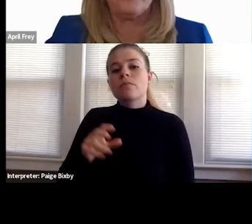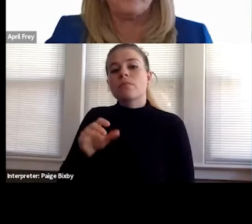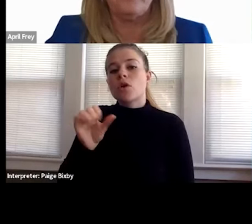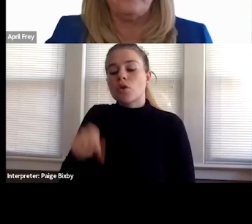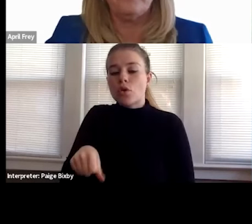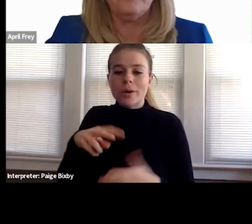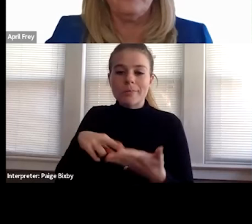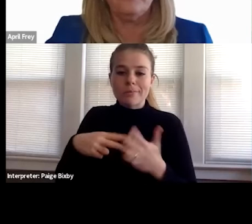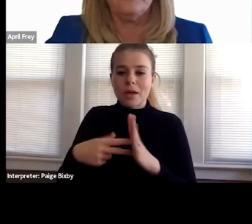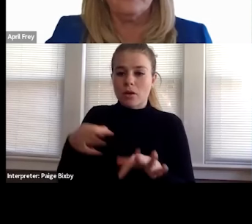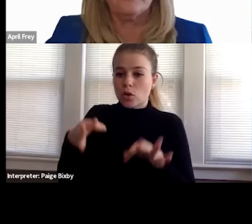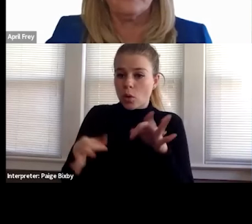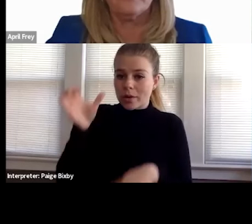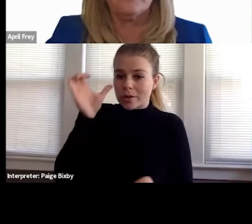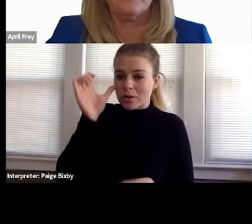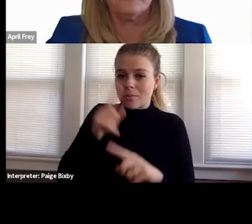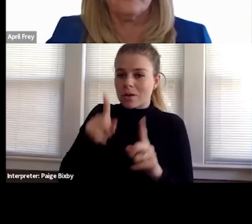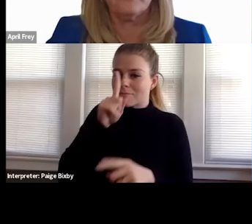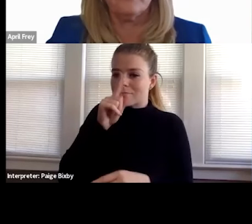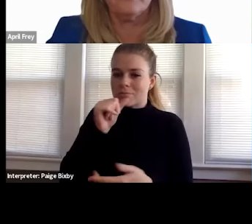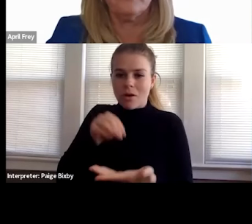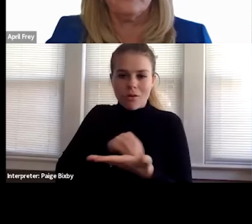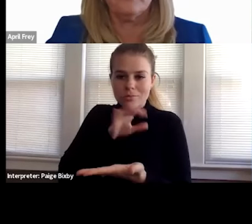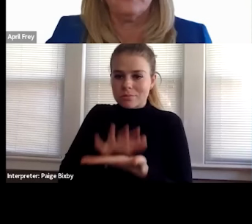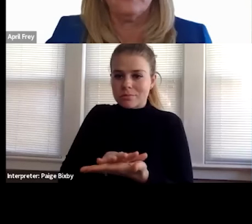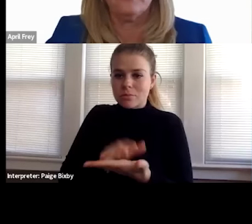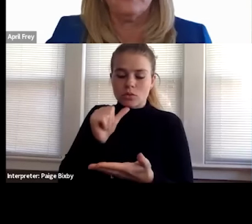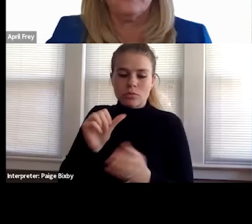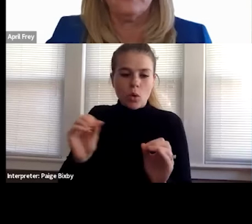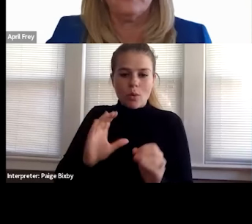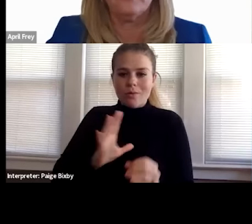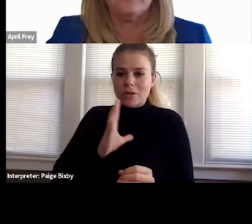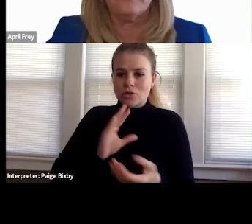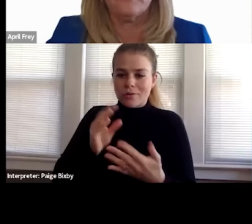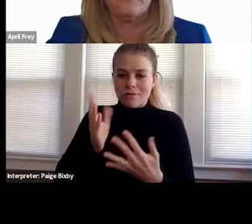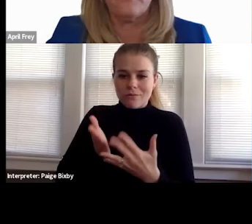but is not on the record, there's no official filing and it's really just an administrative review.